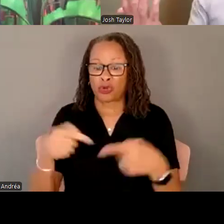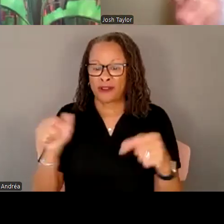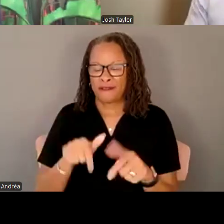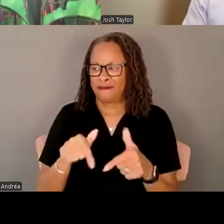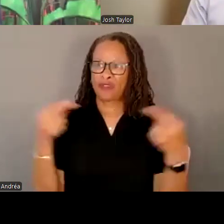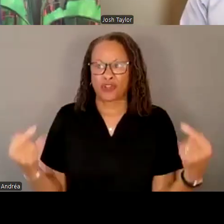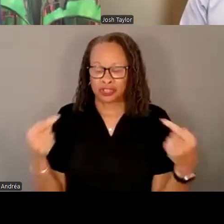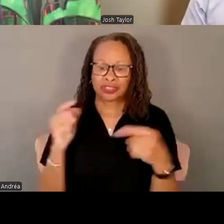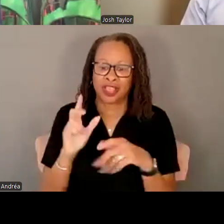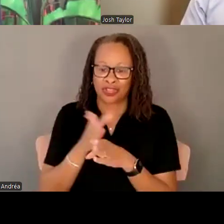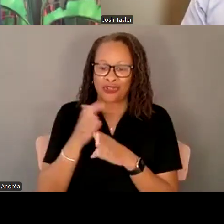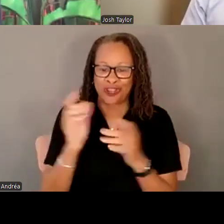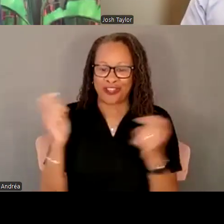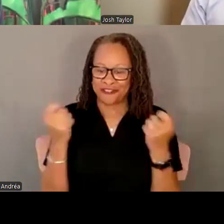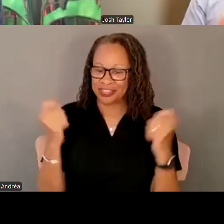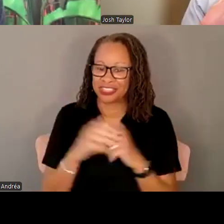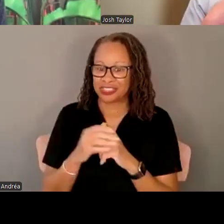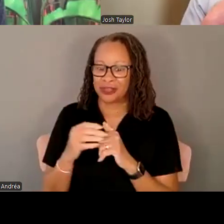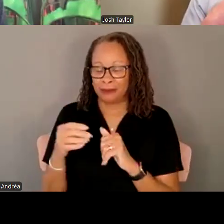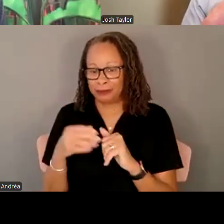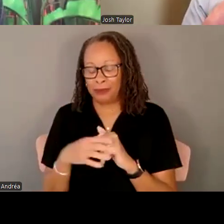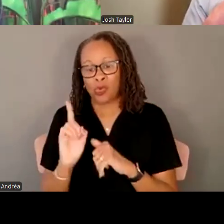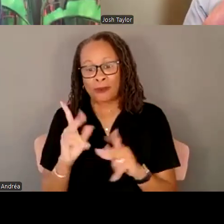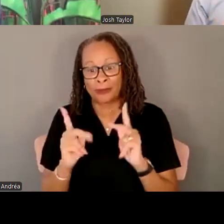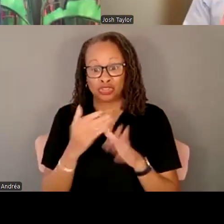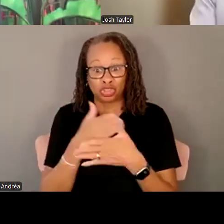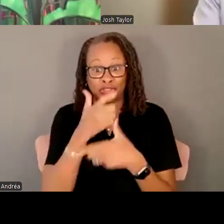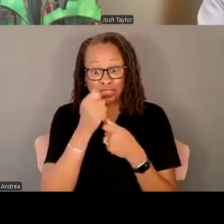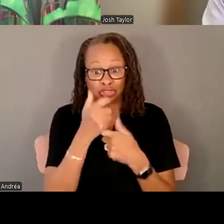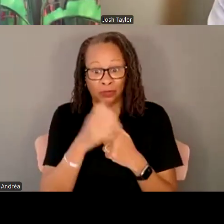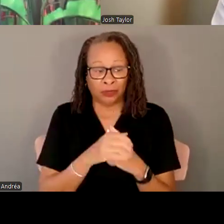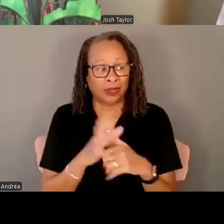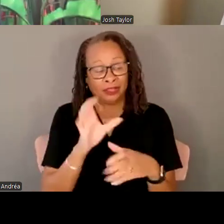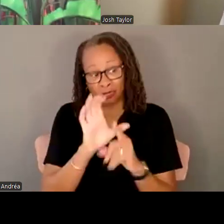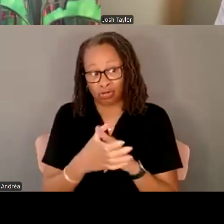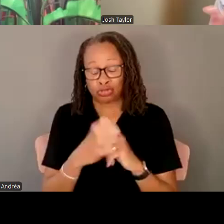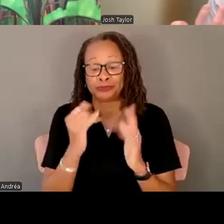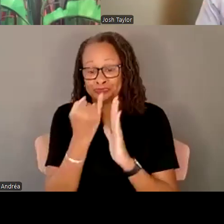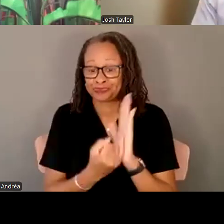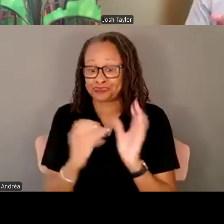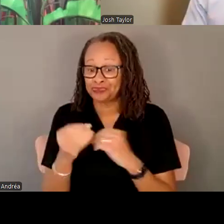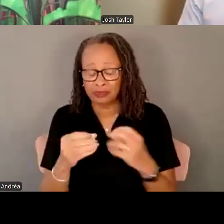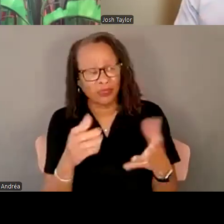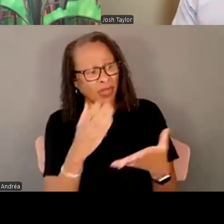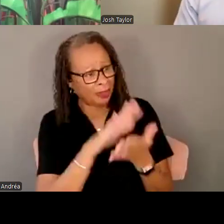with disabilities are going to share their interest, and as cultural arts organizations taking part in that and sharing a little bit more just to kind of get to know